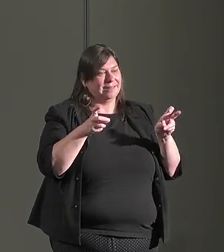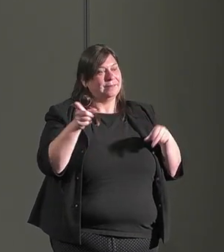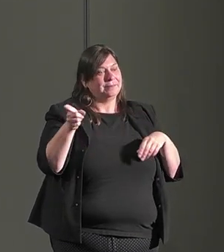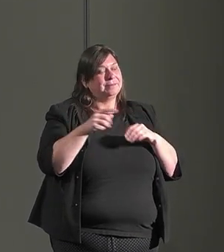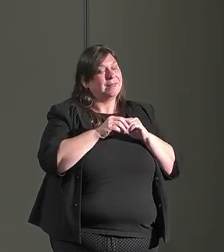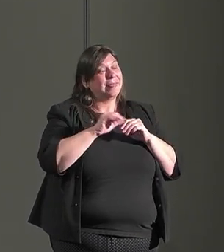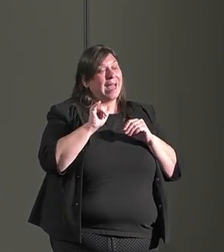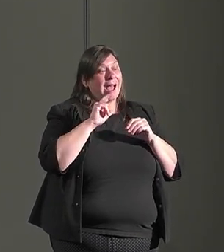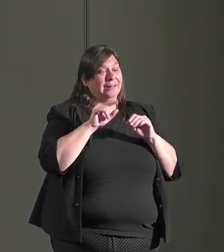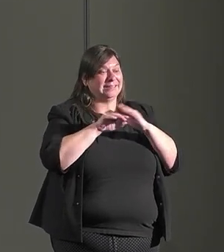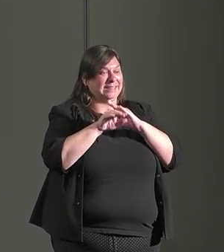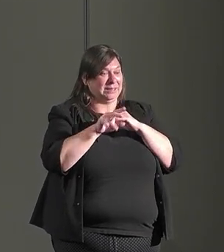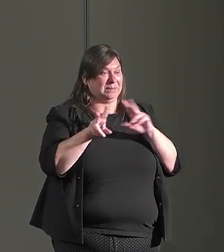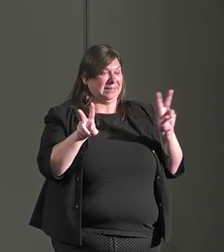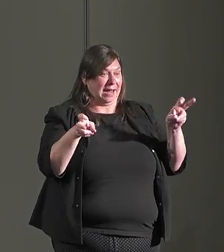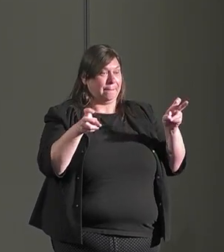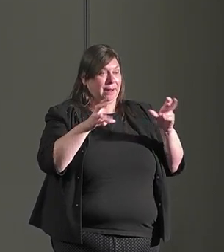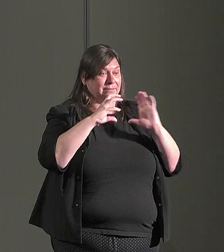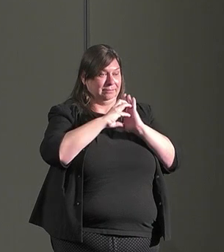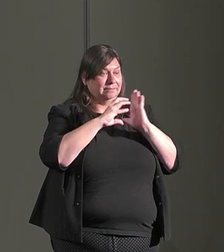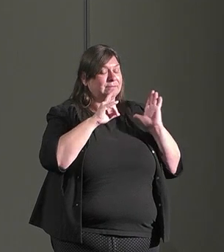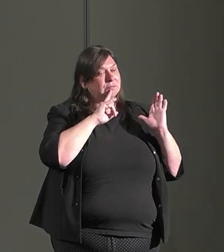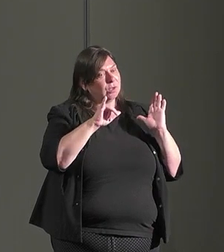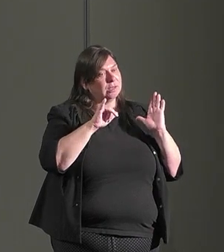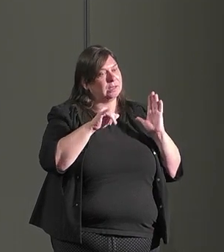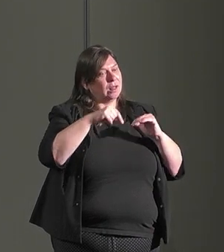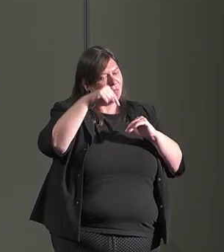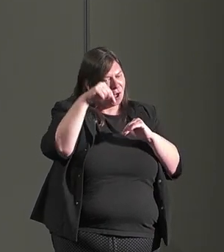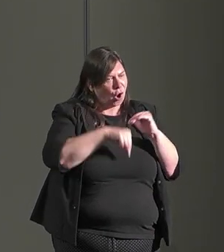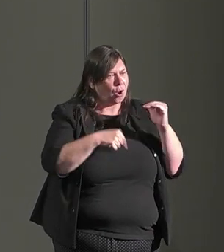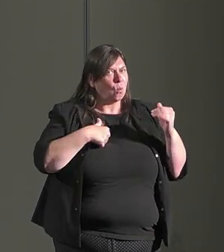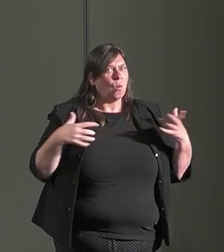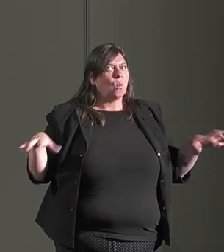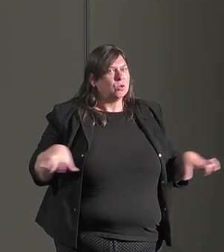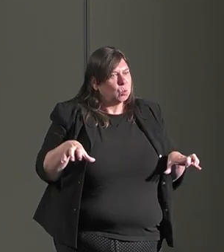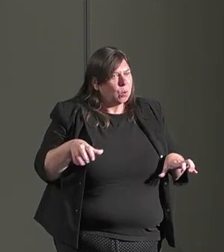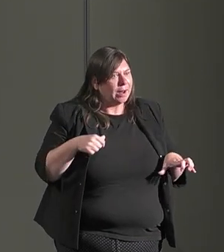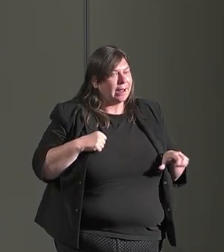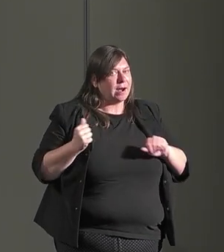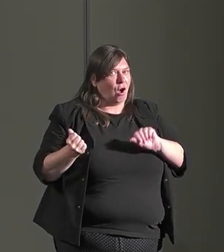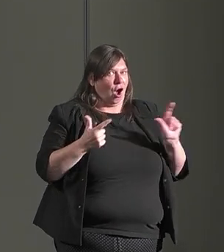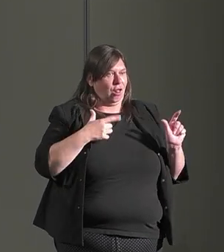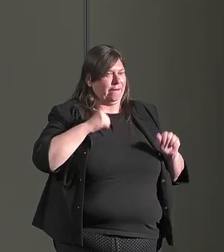statement is a thorough document telling what you we're doing in all of our applications and what